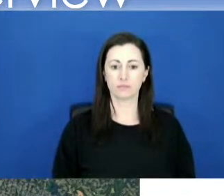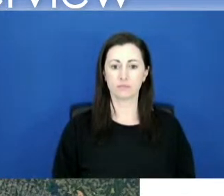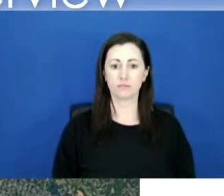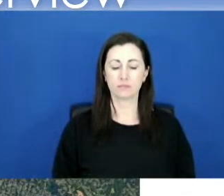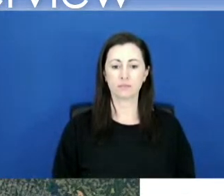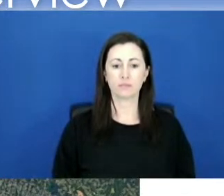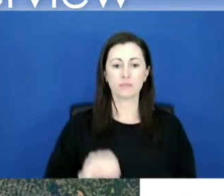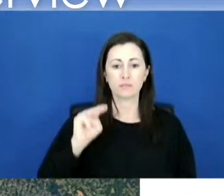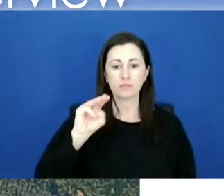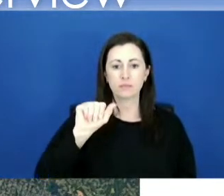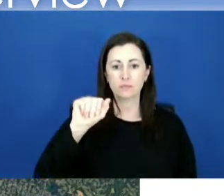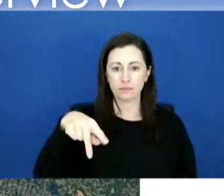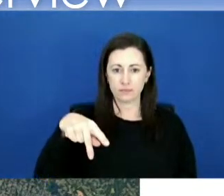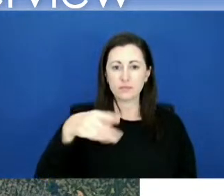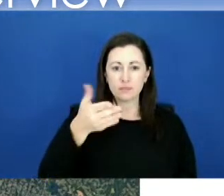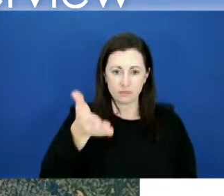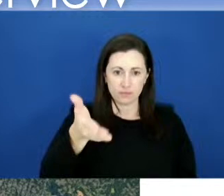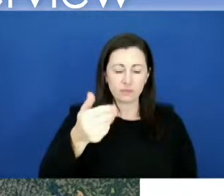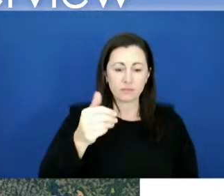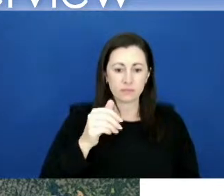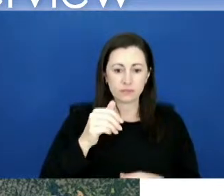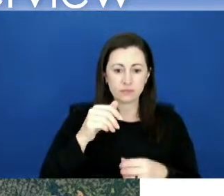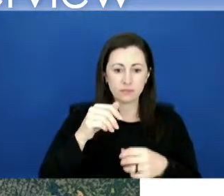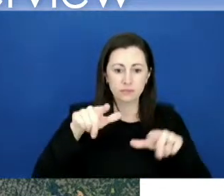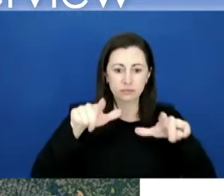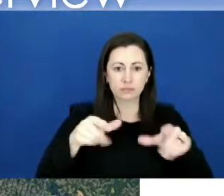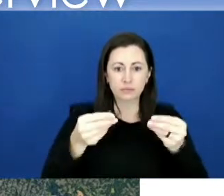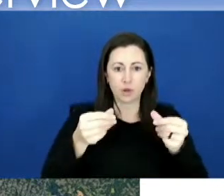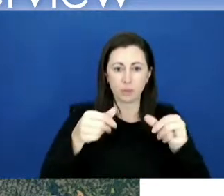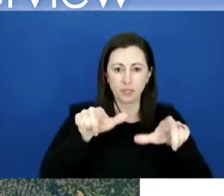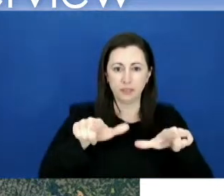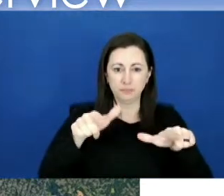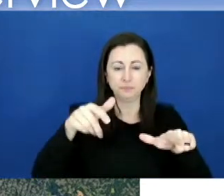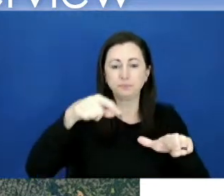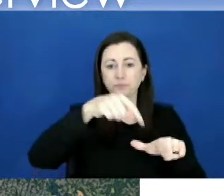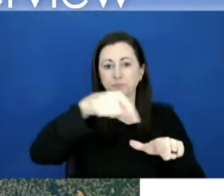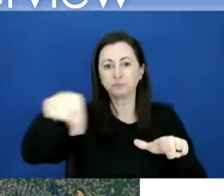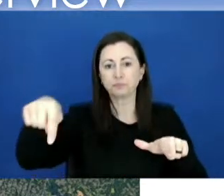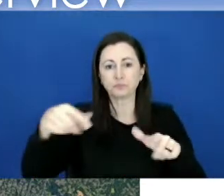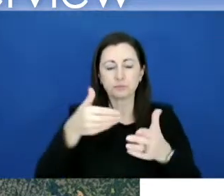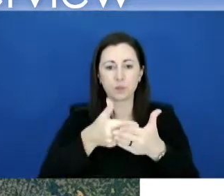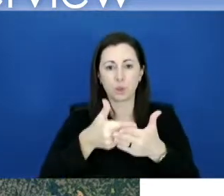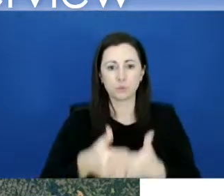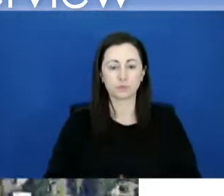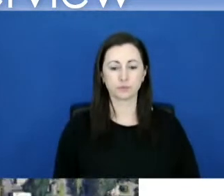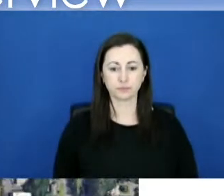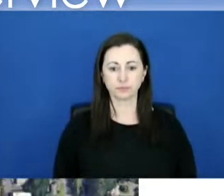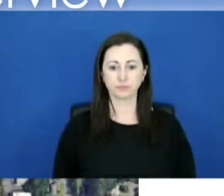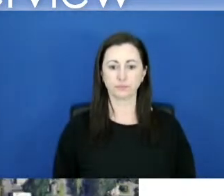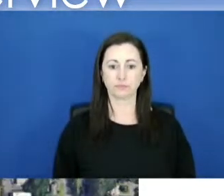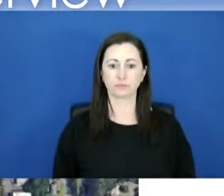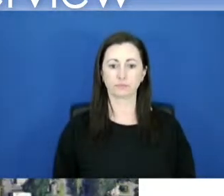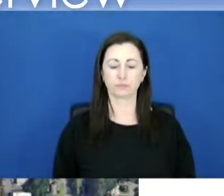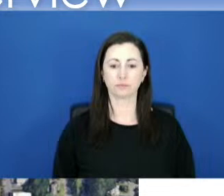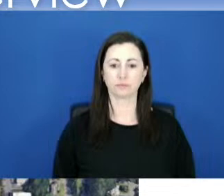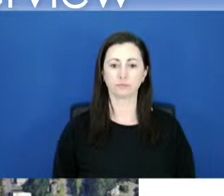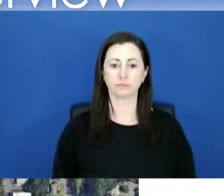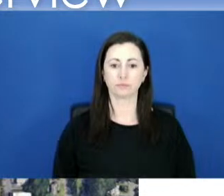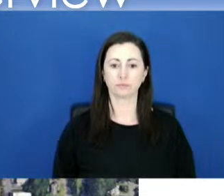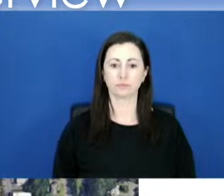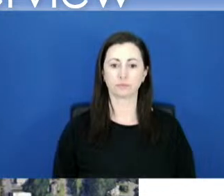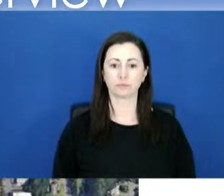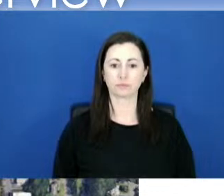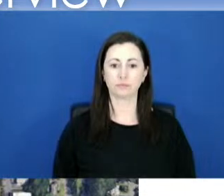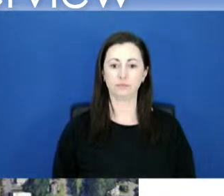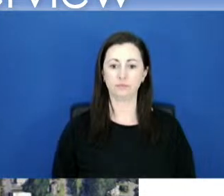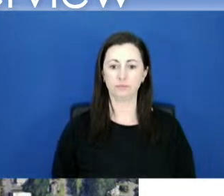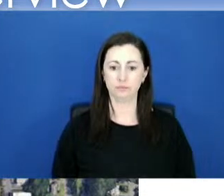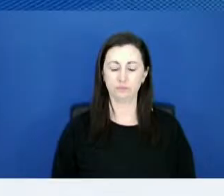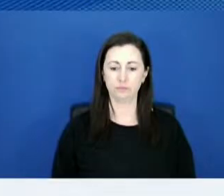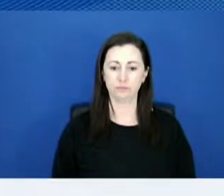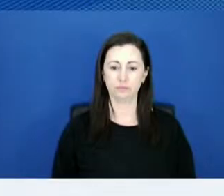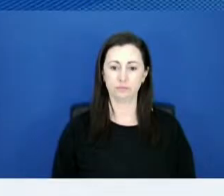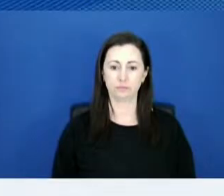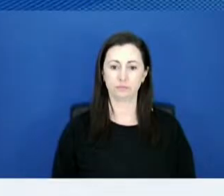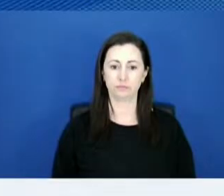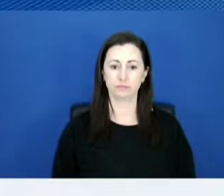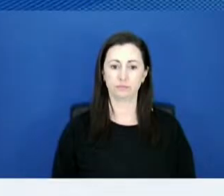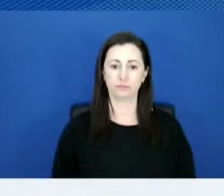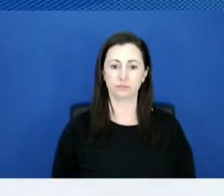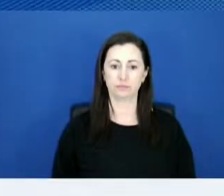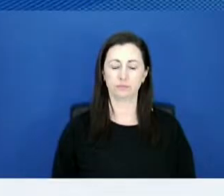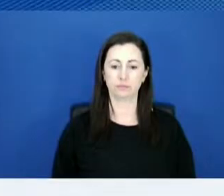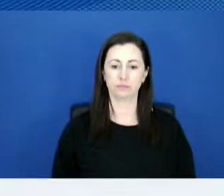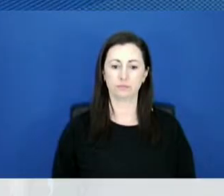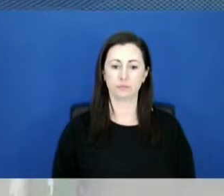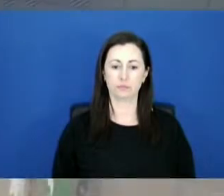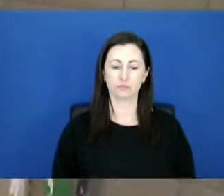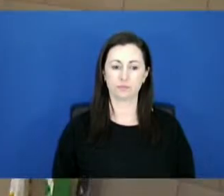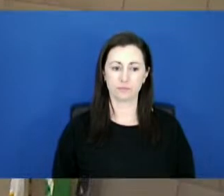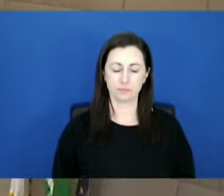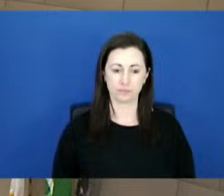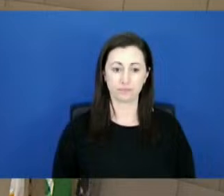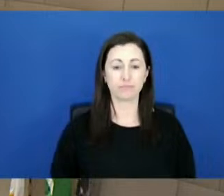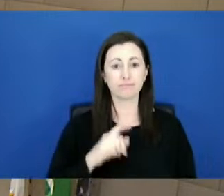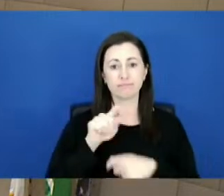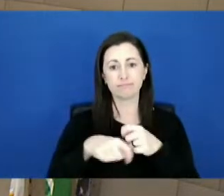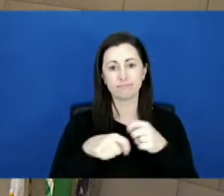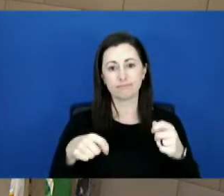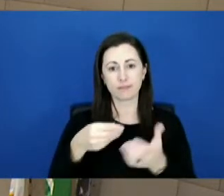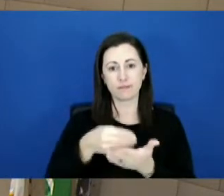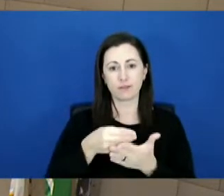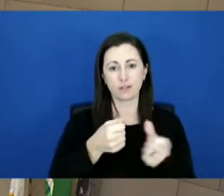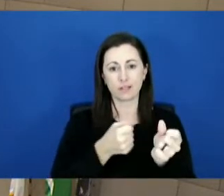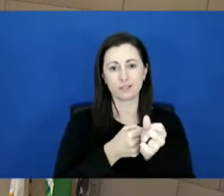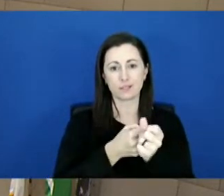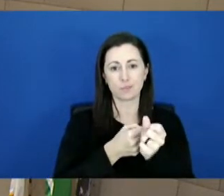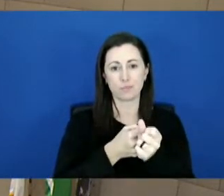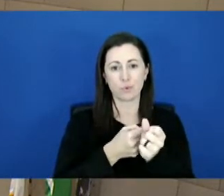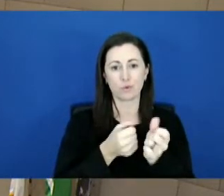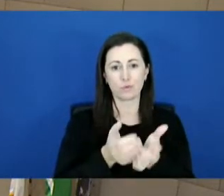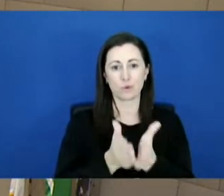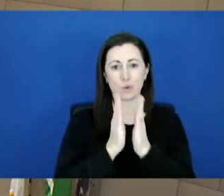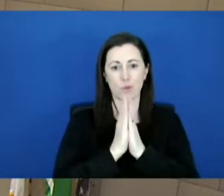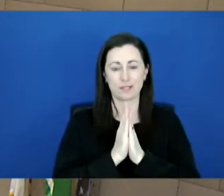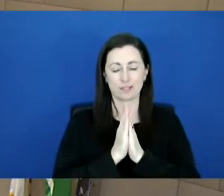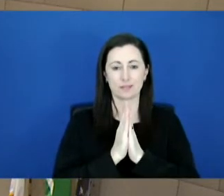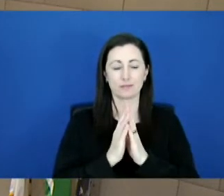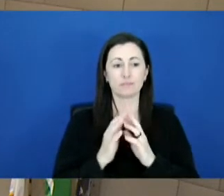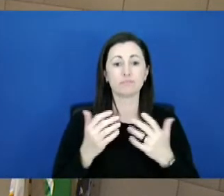INTERIOR PICTURES.